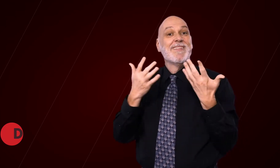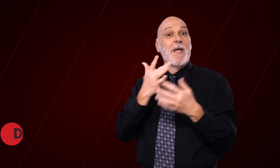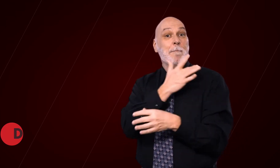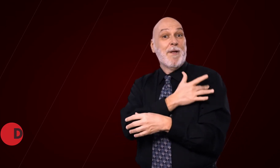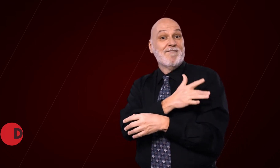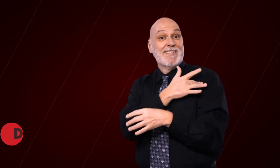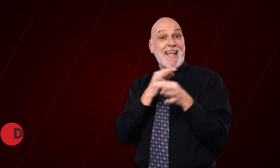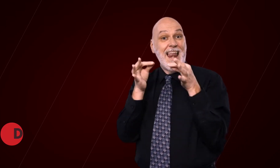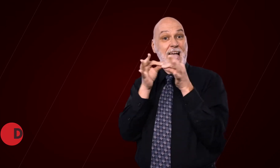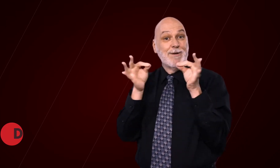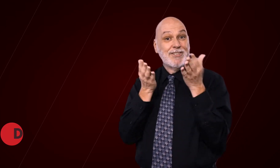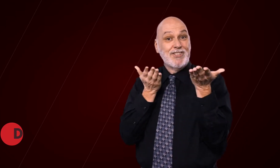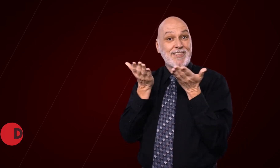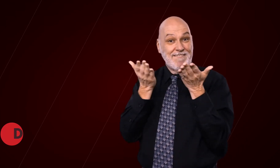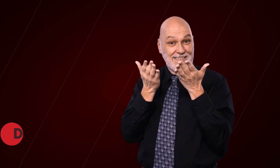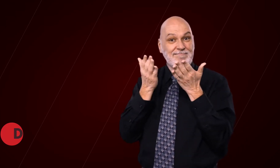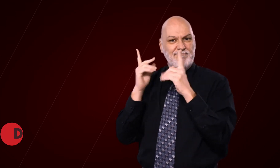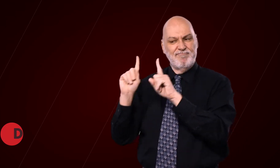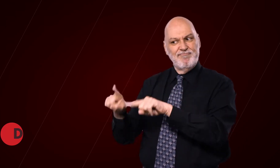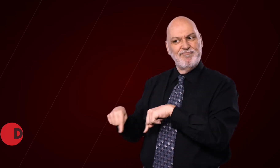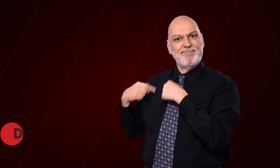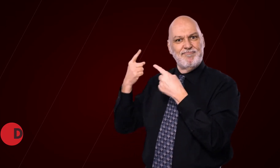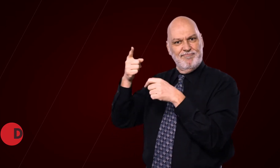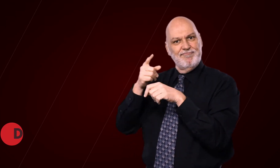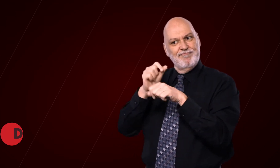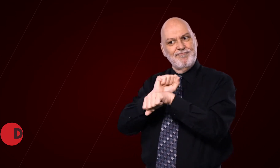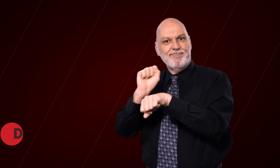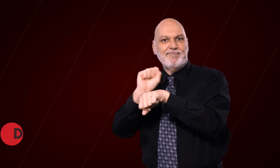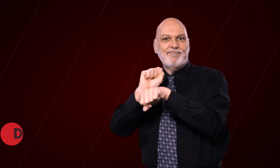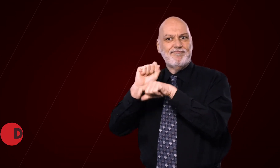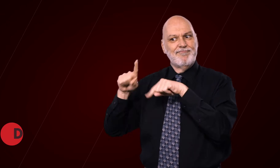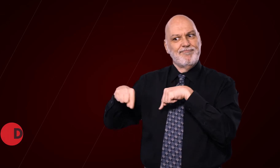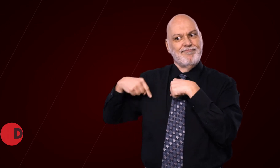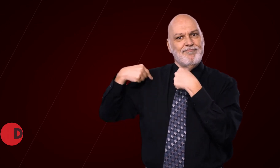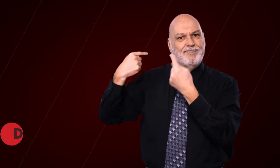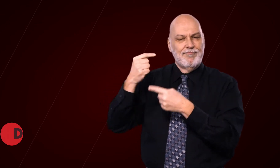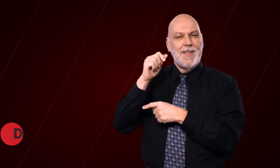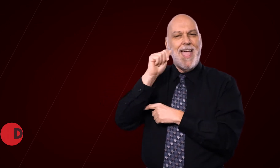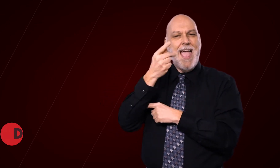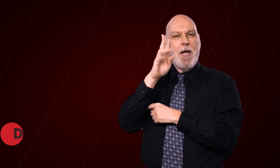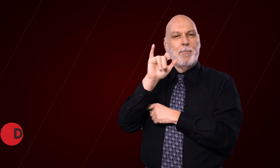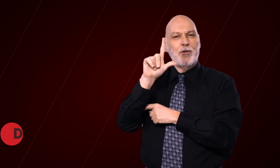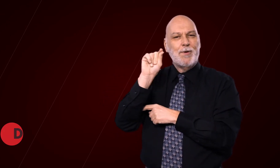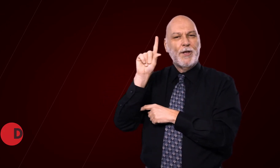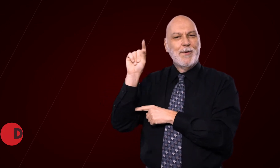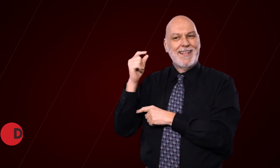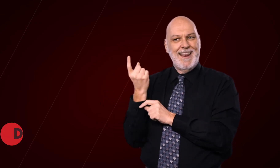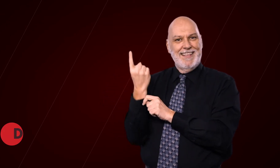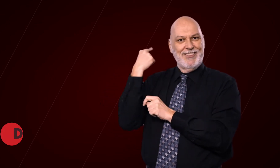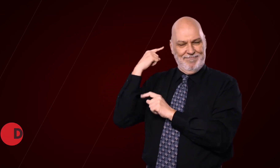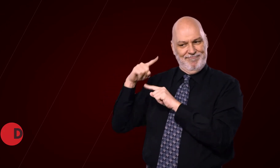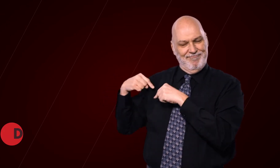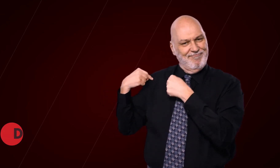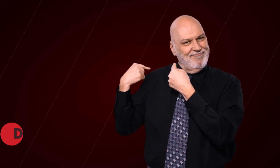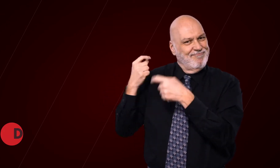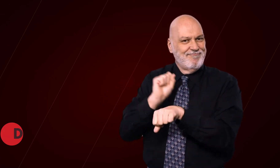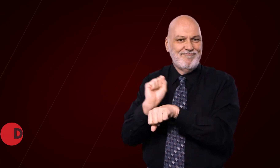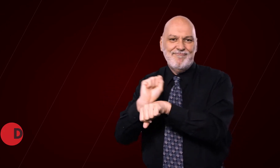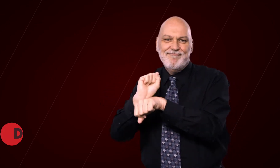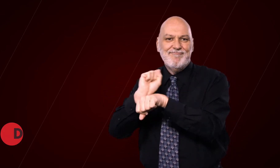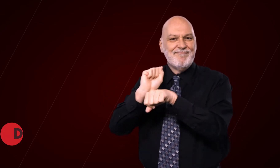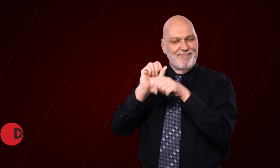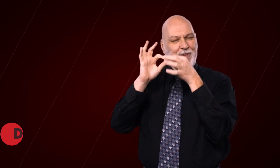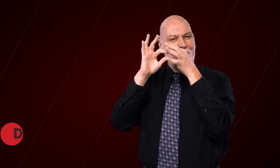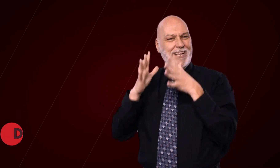Provincial Language Services since April 2020.